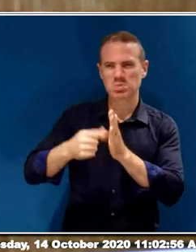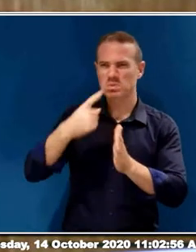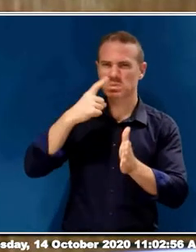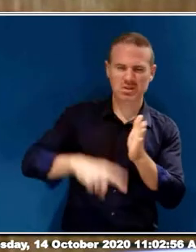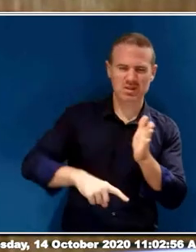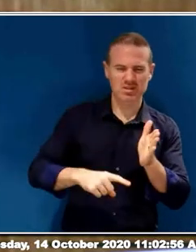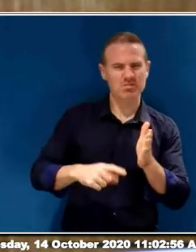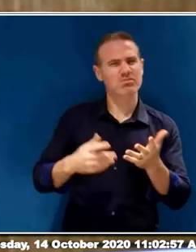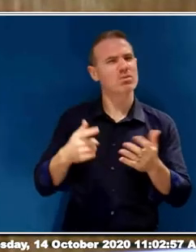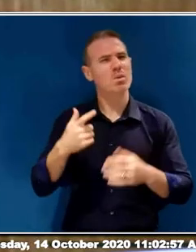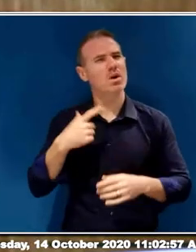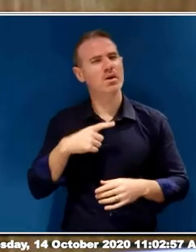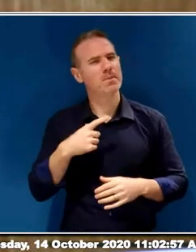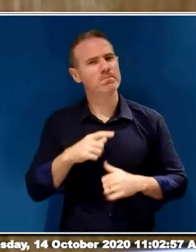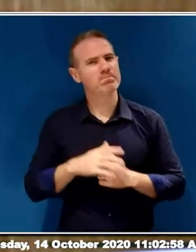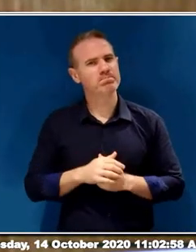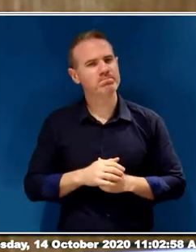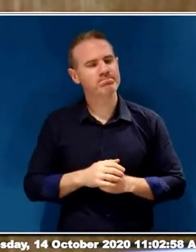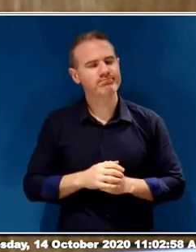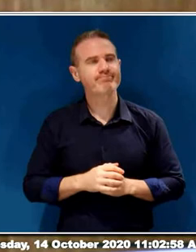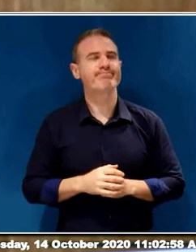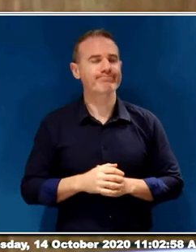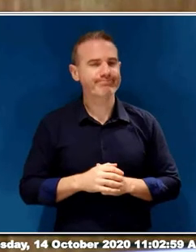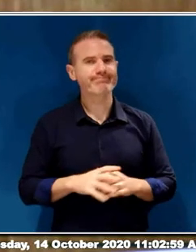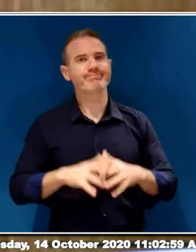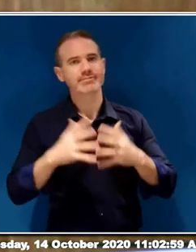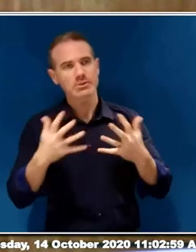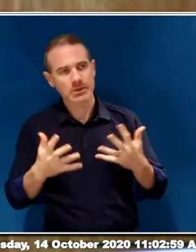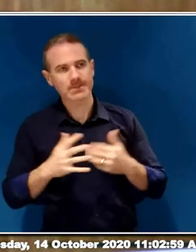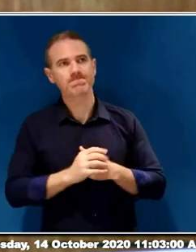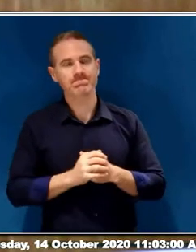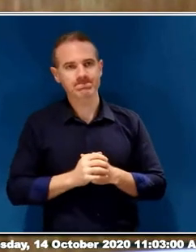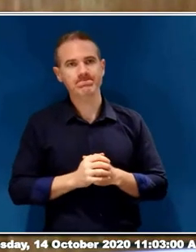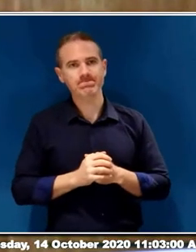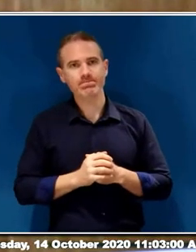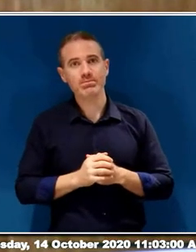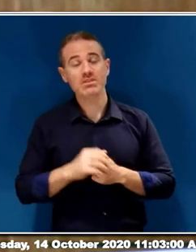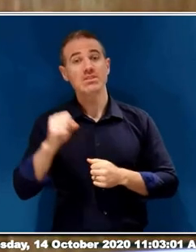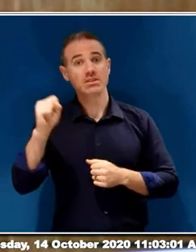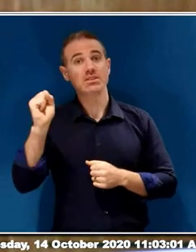So whilst there was a physical altercation, I guess if you ---